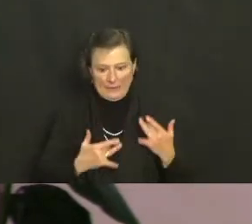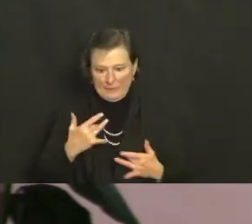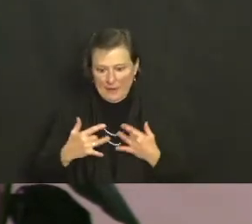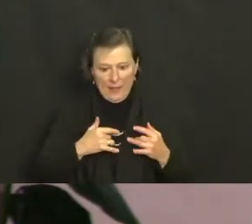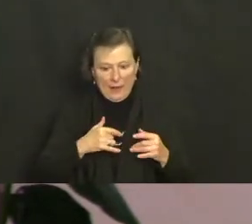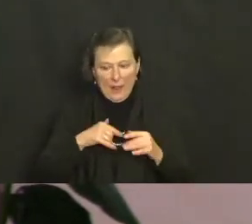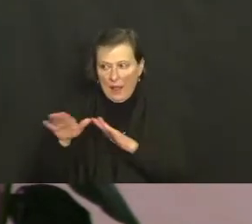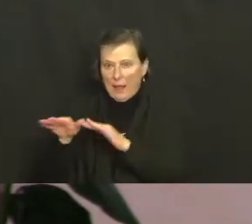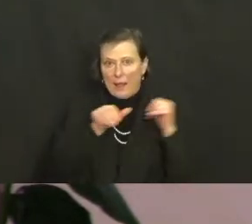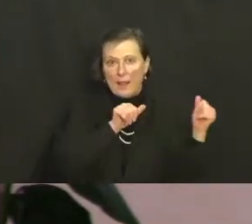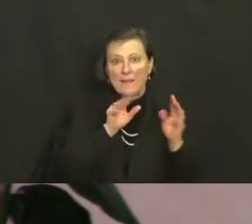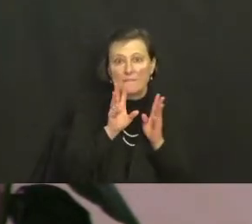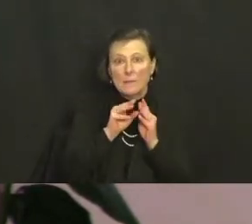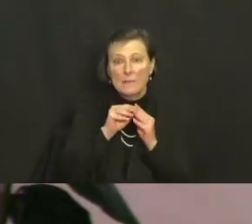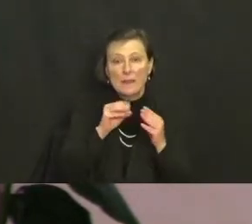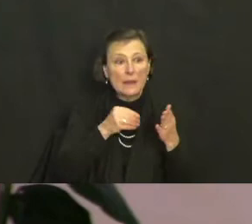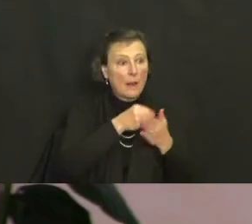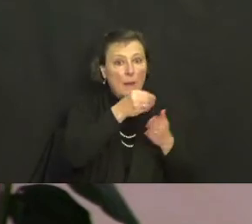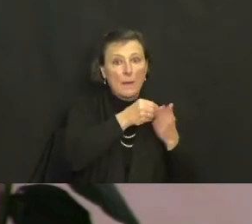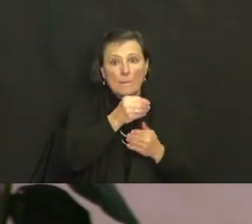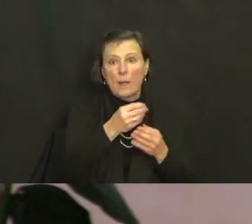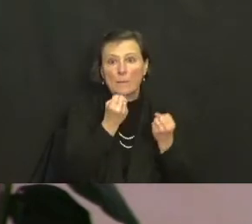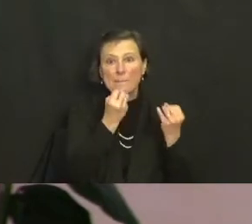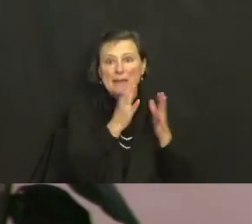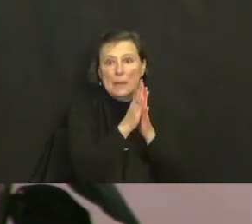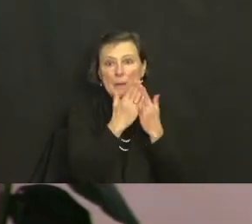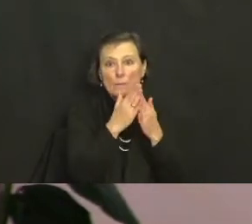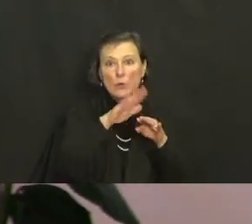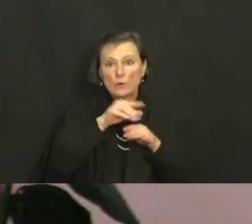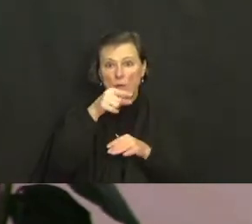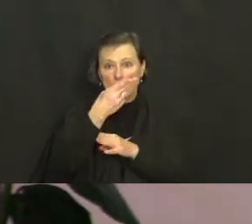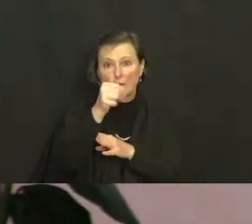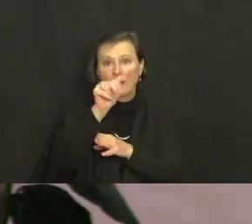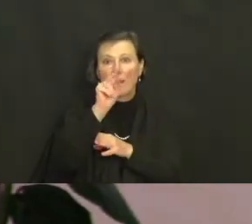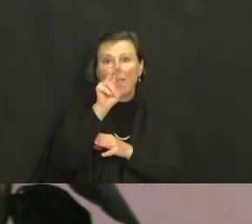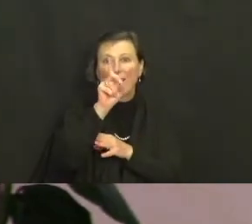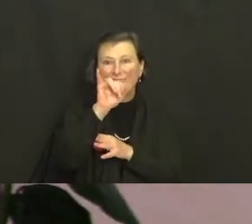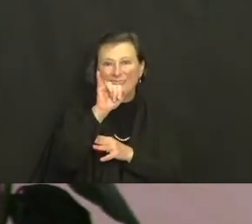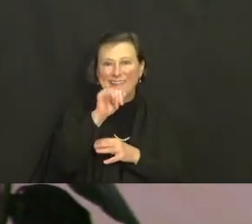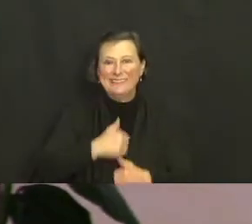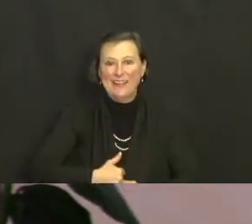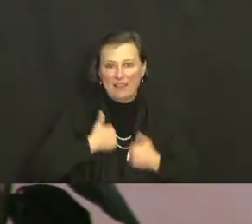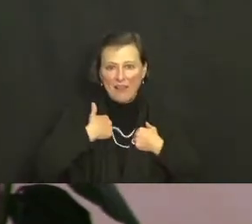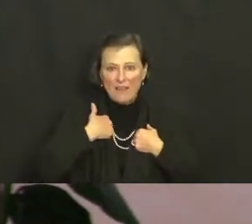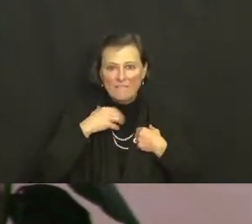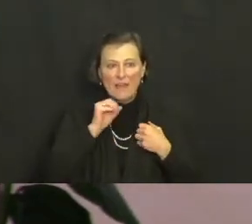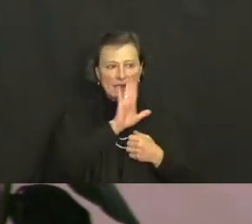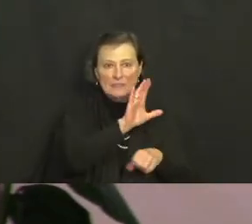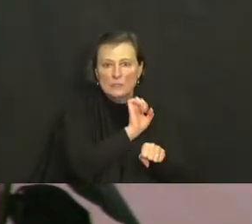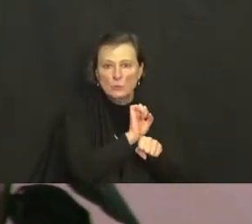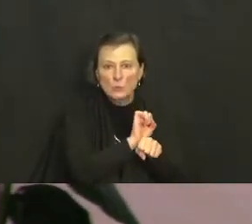meeting and bought half a dozen books on Gandhi's life and works.”